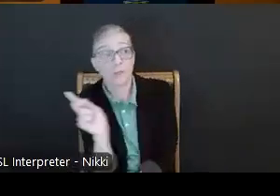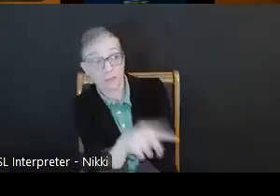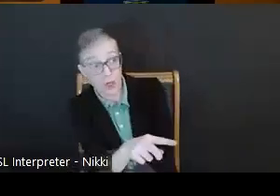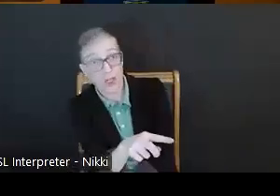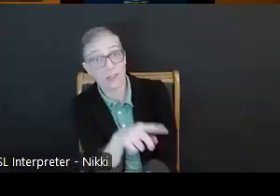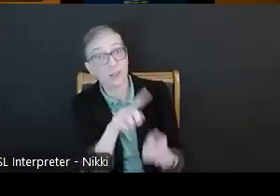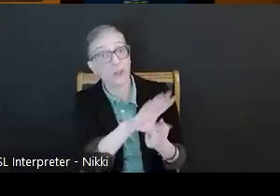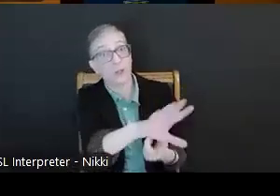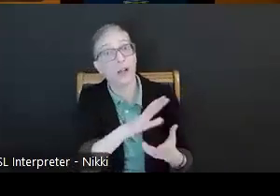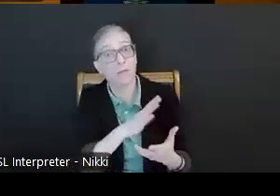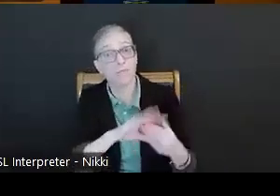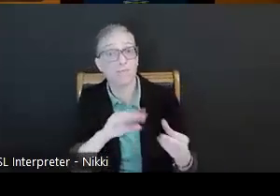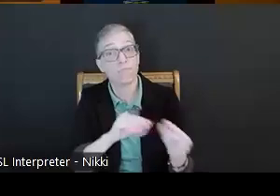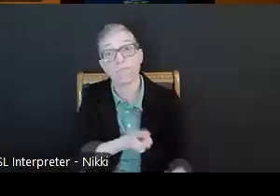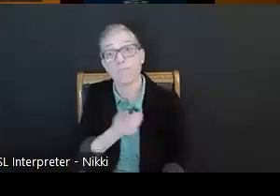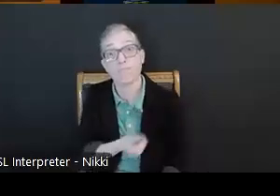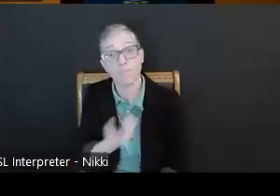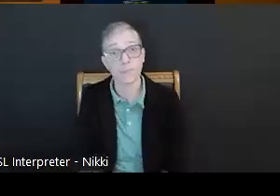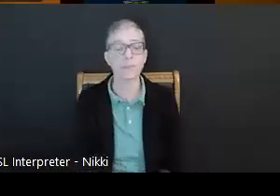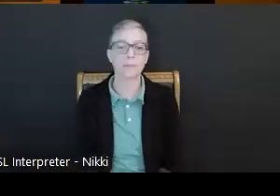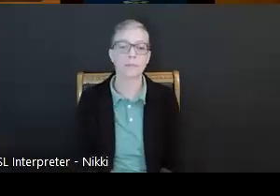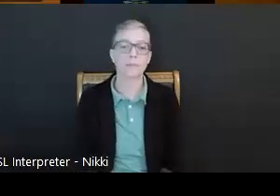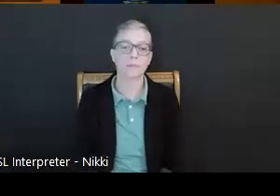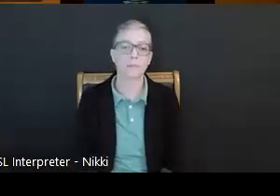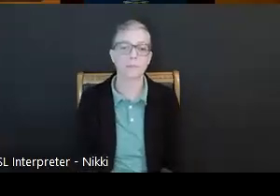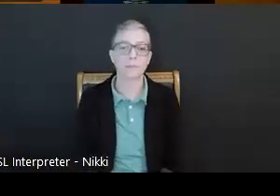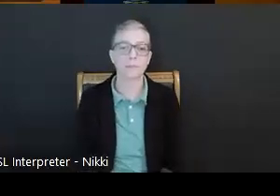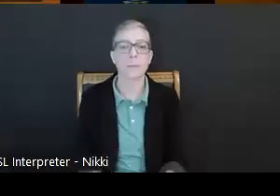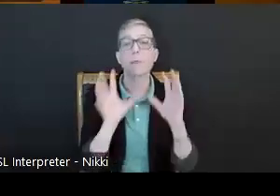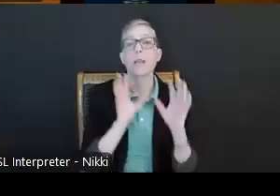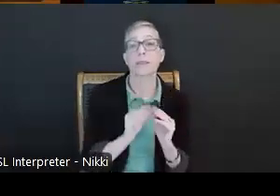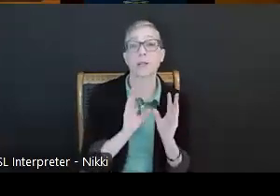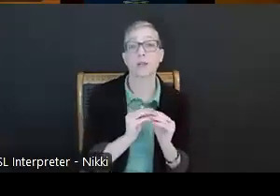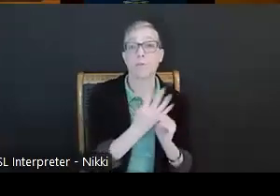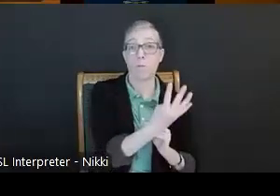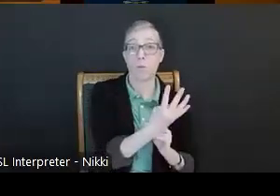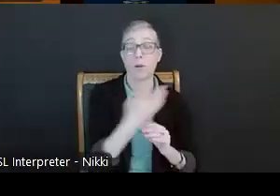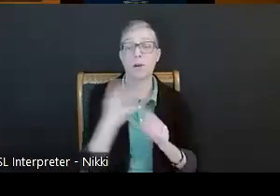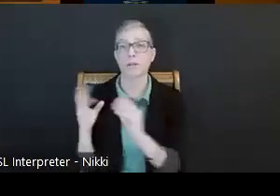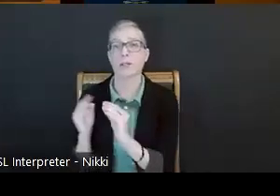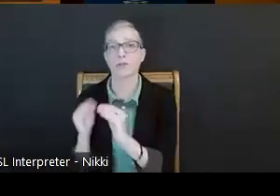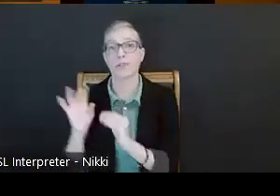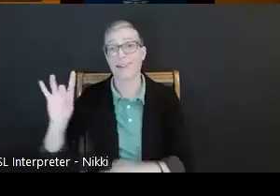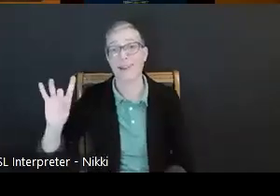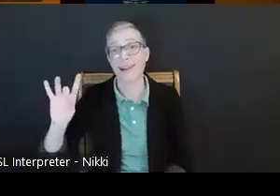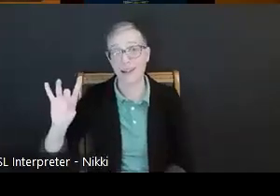um memory and then for session four and eight to give some examples um that also pull from those